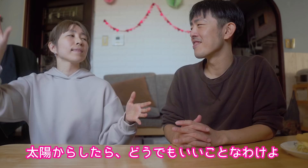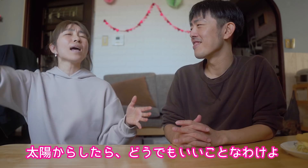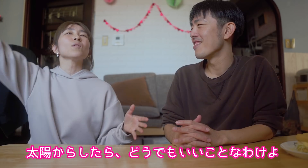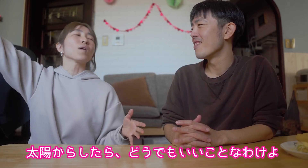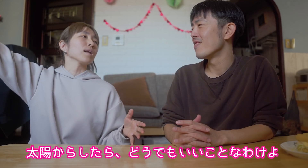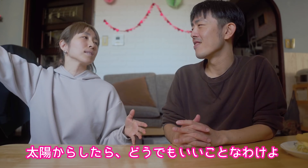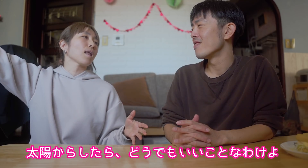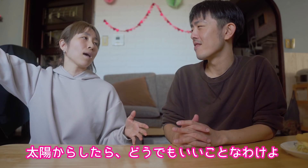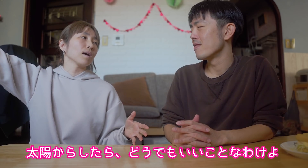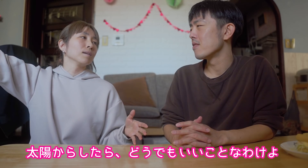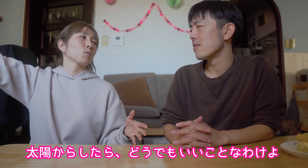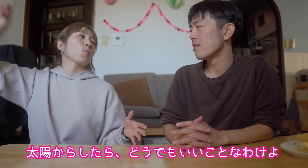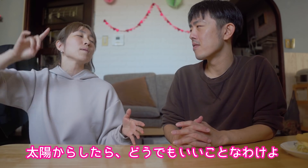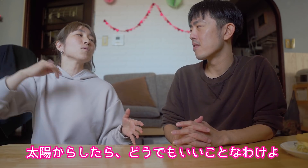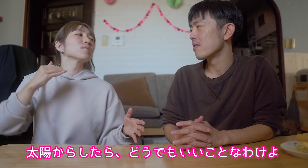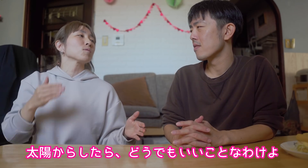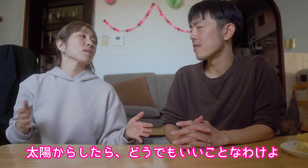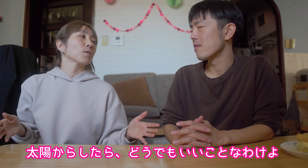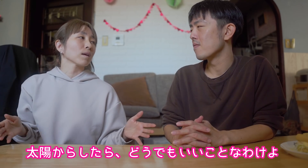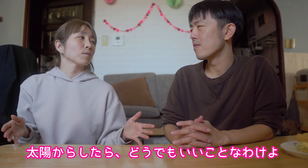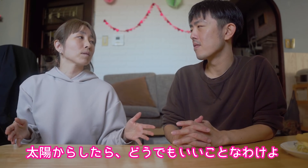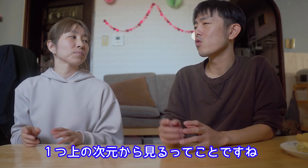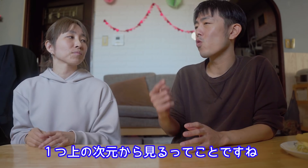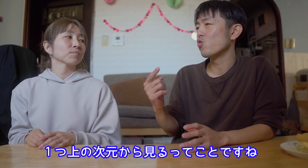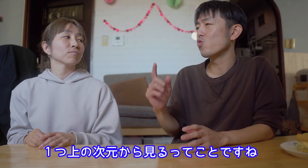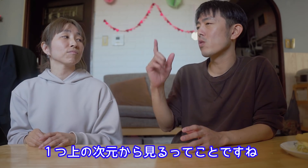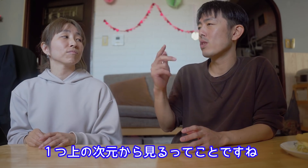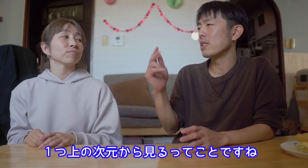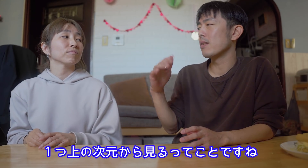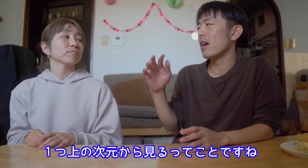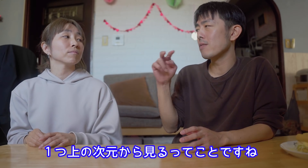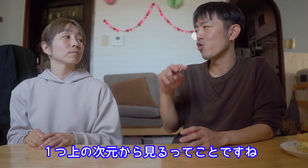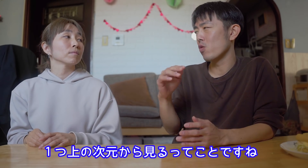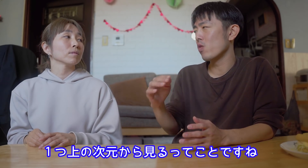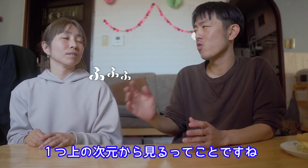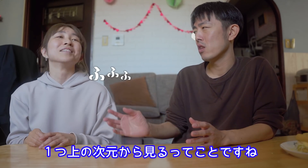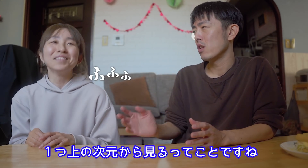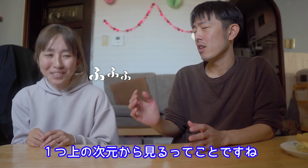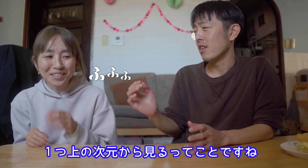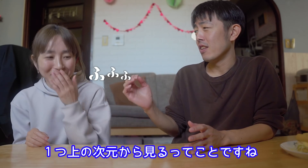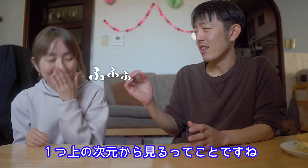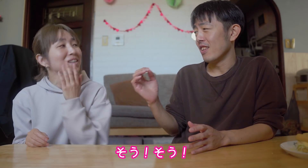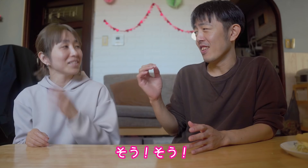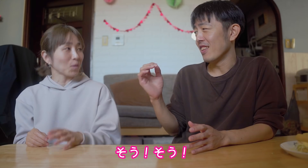It doesn't matter to the sun. (Dad)So you see yourself from a higher dimension. (Mom)Yes! Yes!